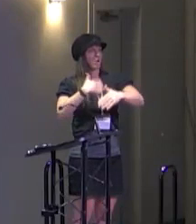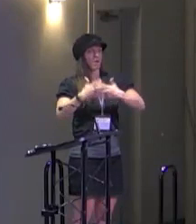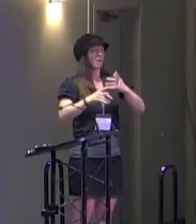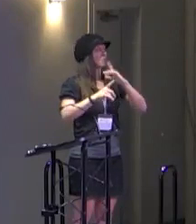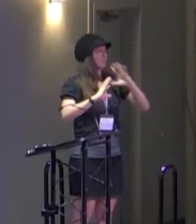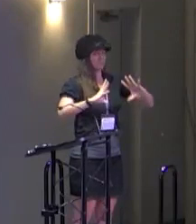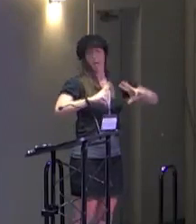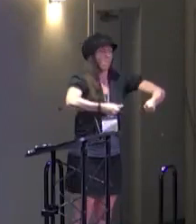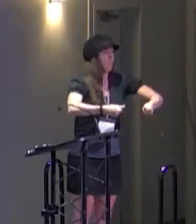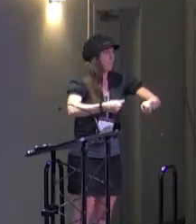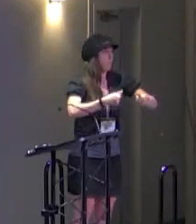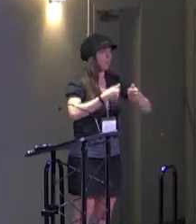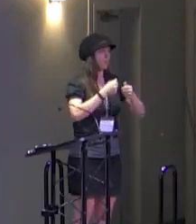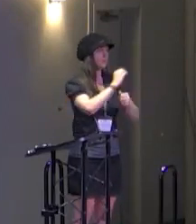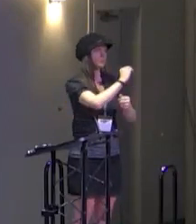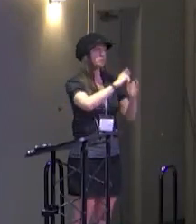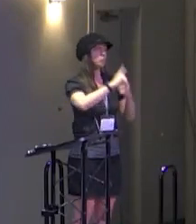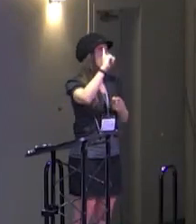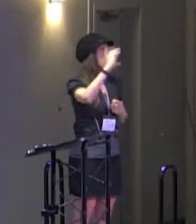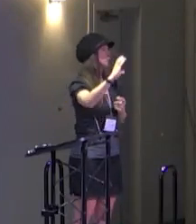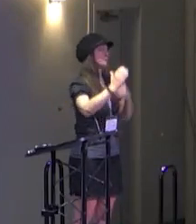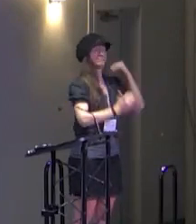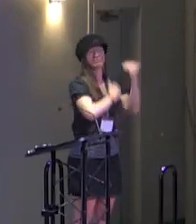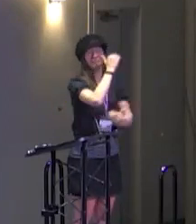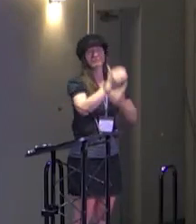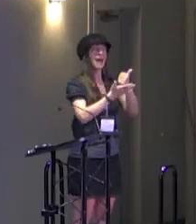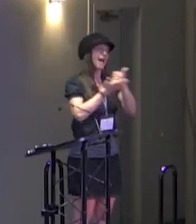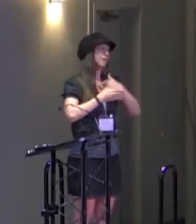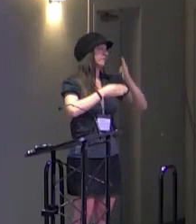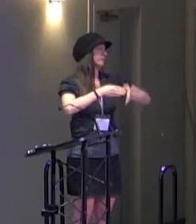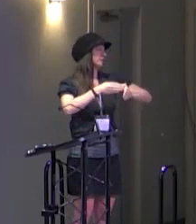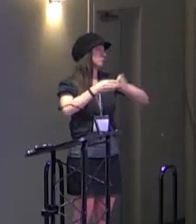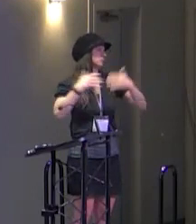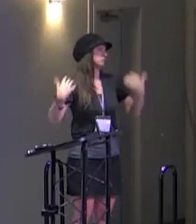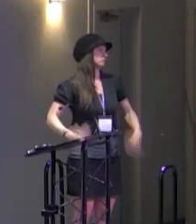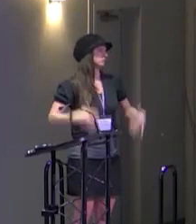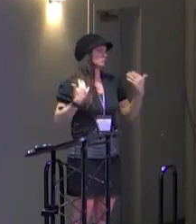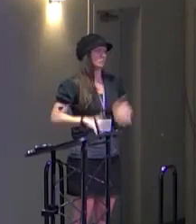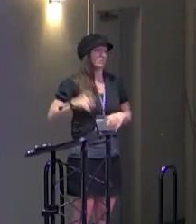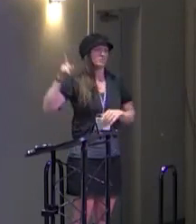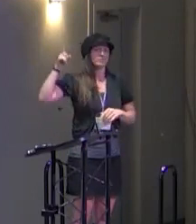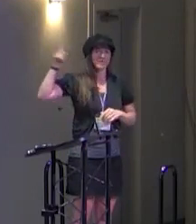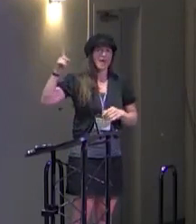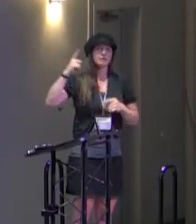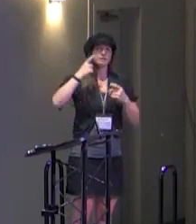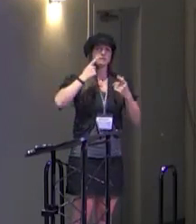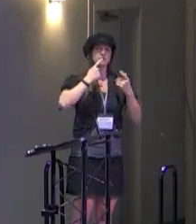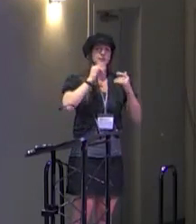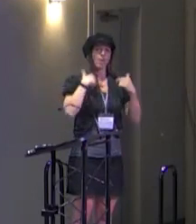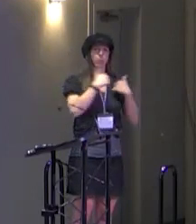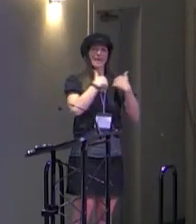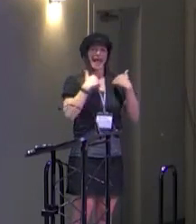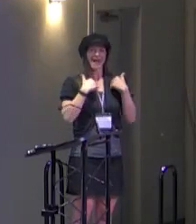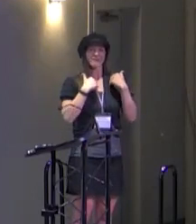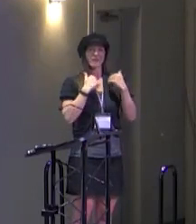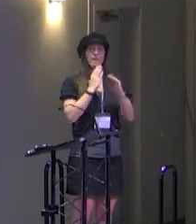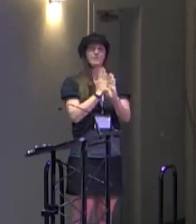So now we've gone from 0 to 100 miles an hour, honestly, with this resource available.